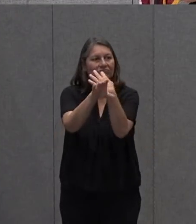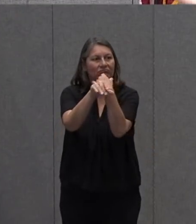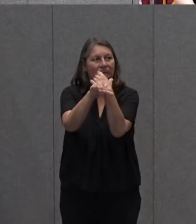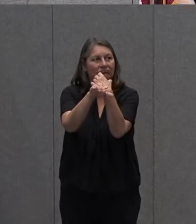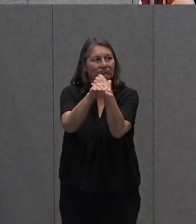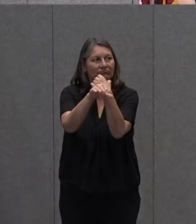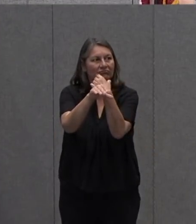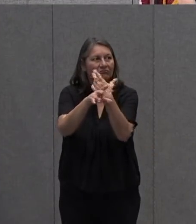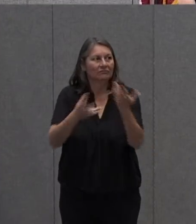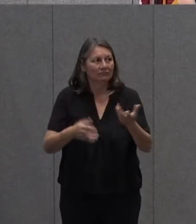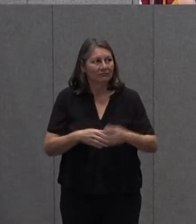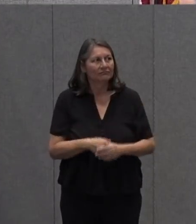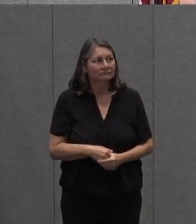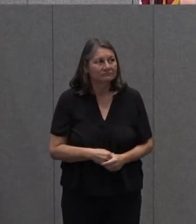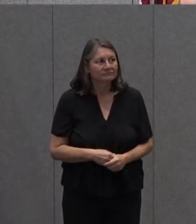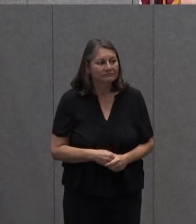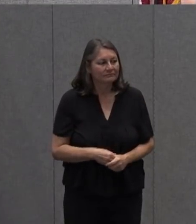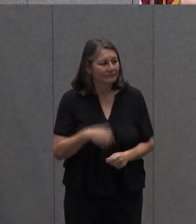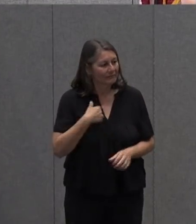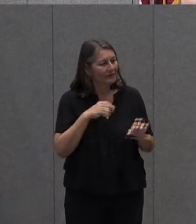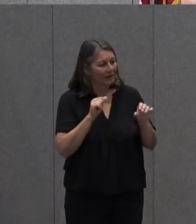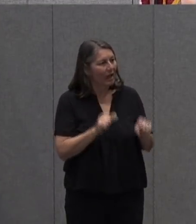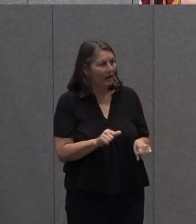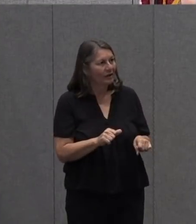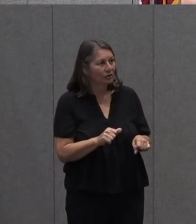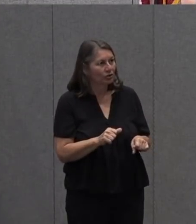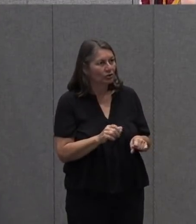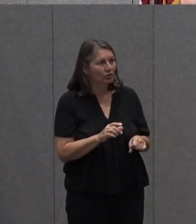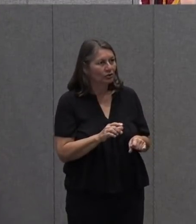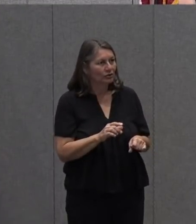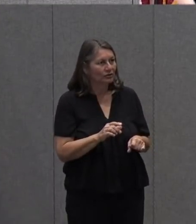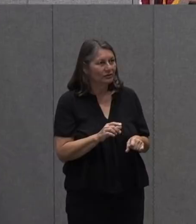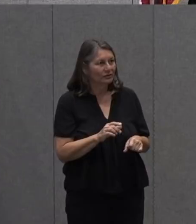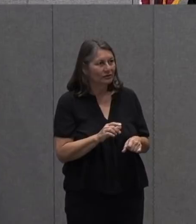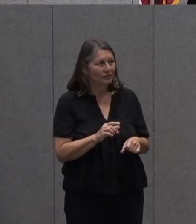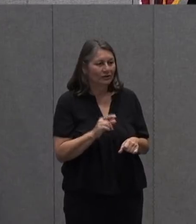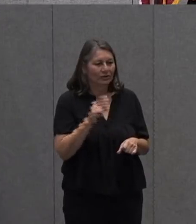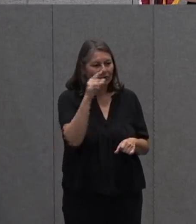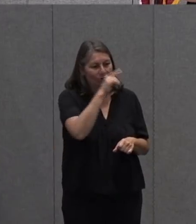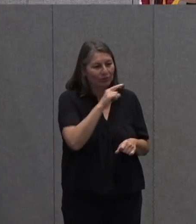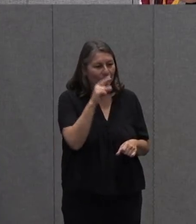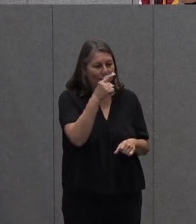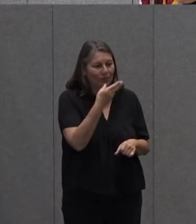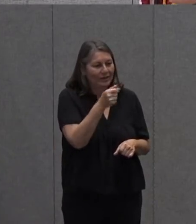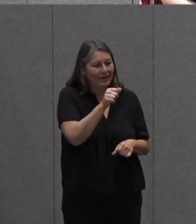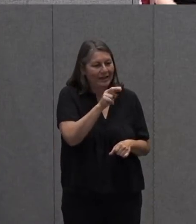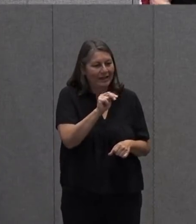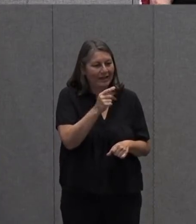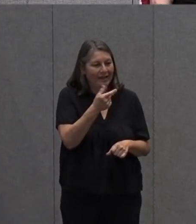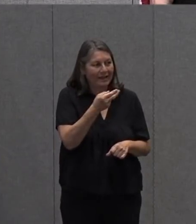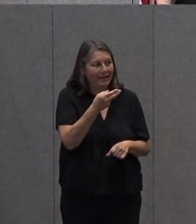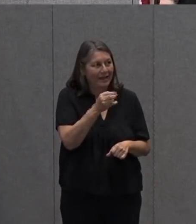I could just yeah. I could just totally Google hangout with you. I could be cooking dinner and we could just keep going. That's right.